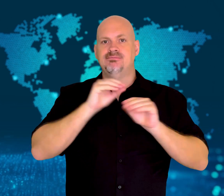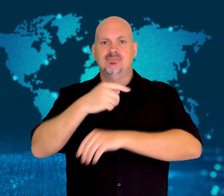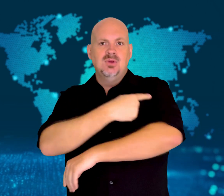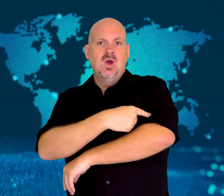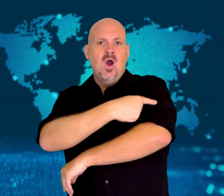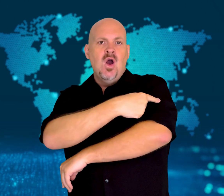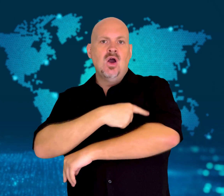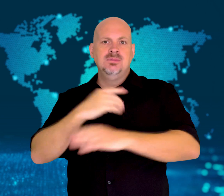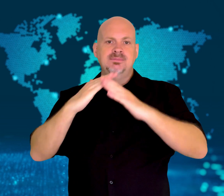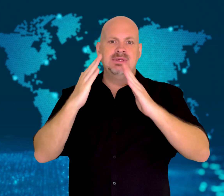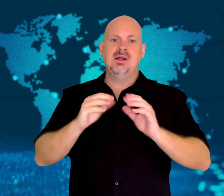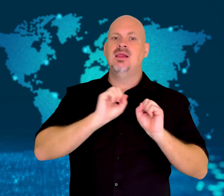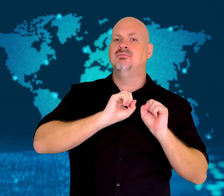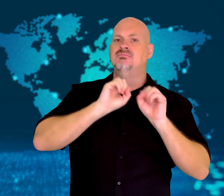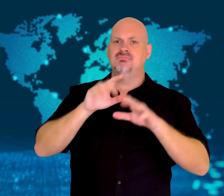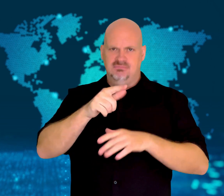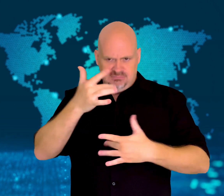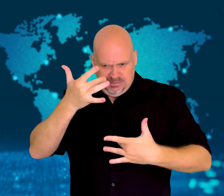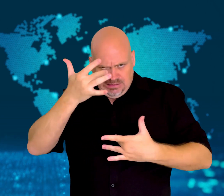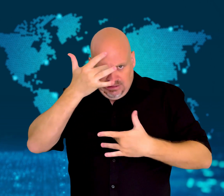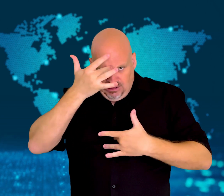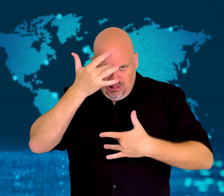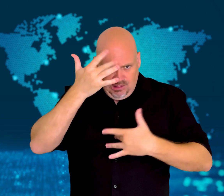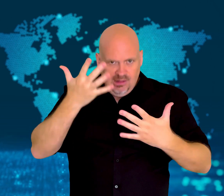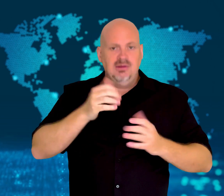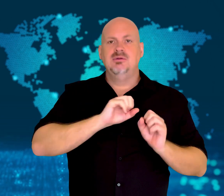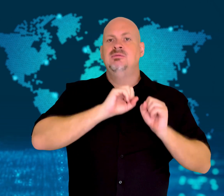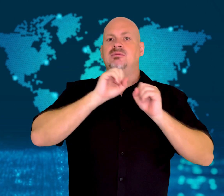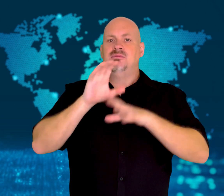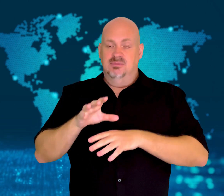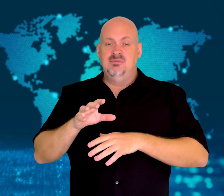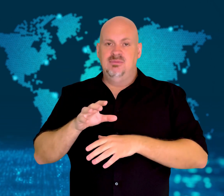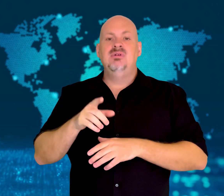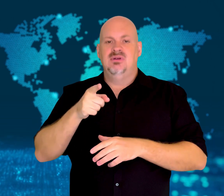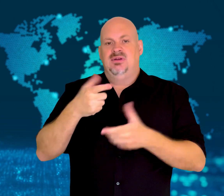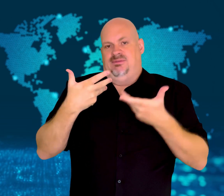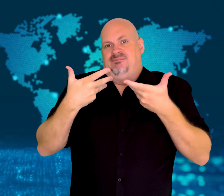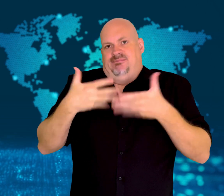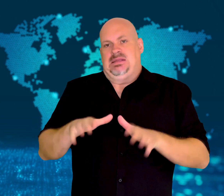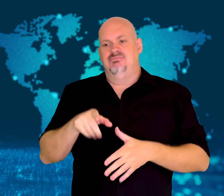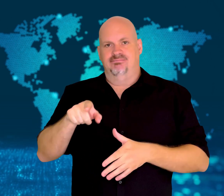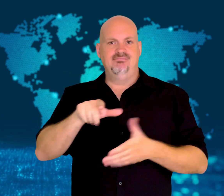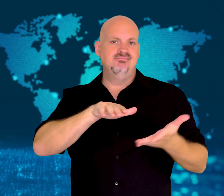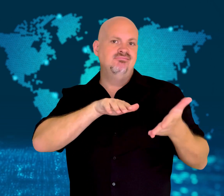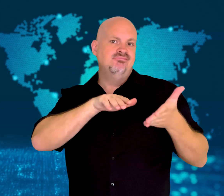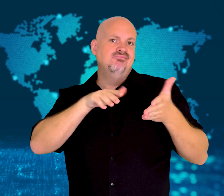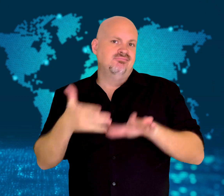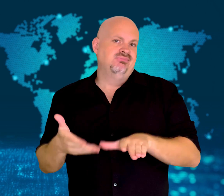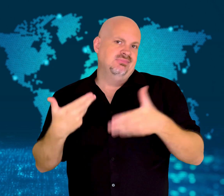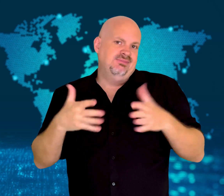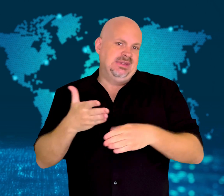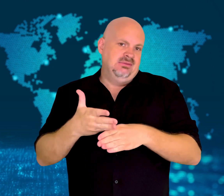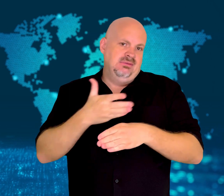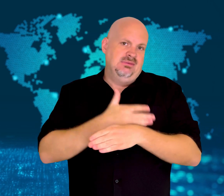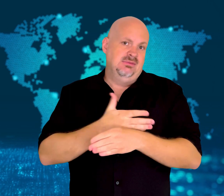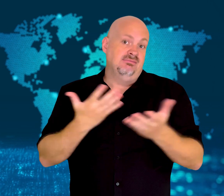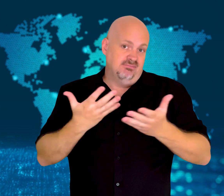They reported that though he was later taken to the hospital after falling ill,